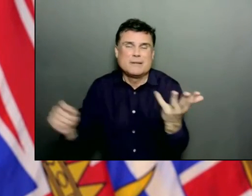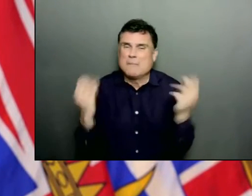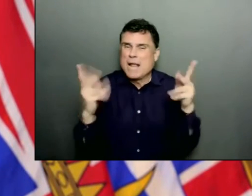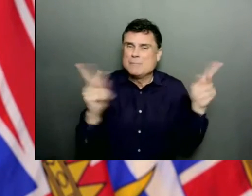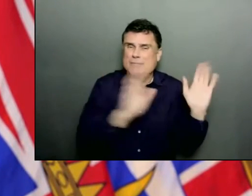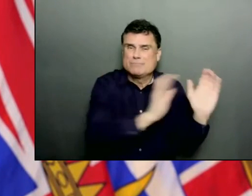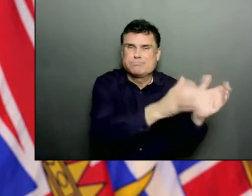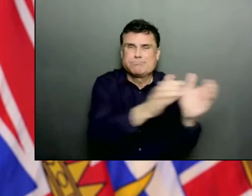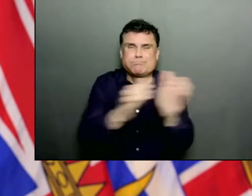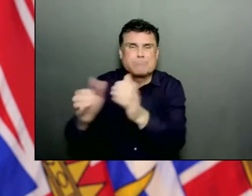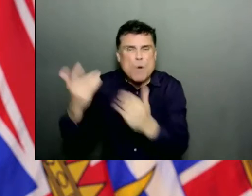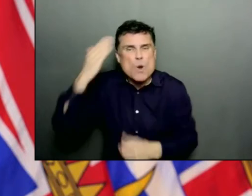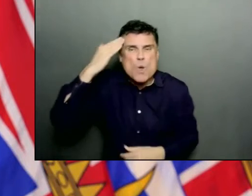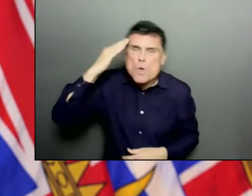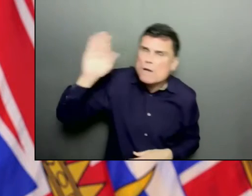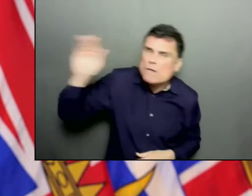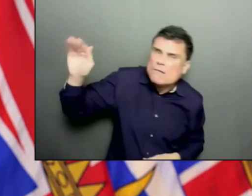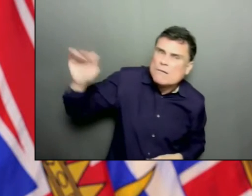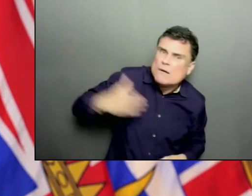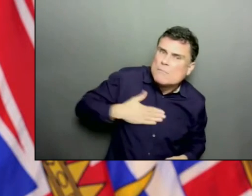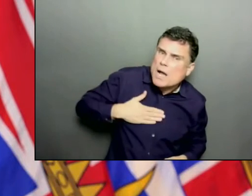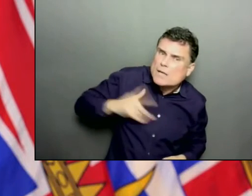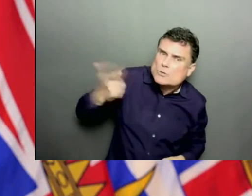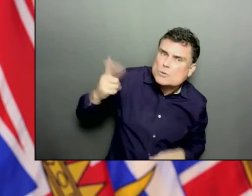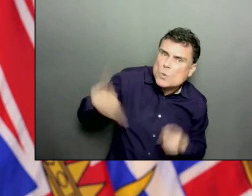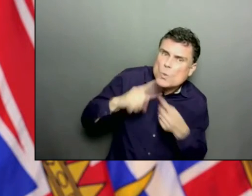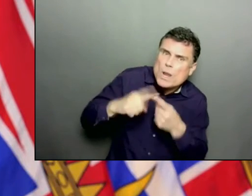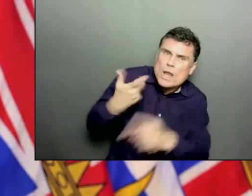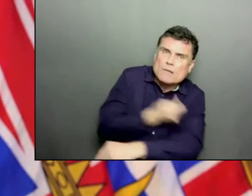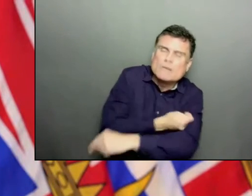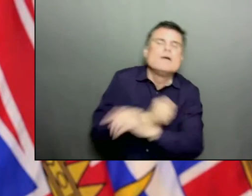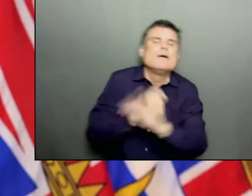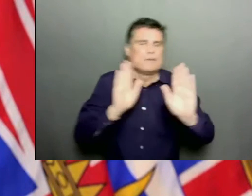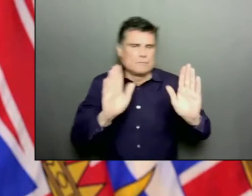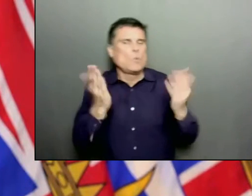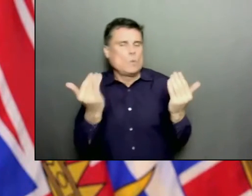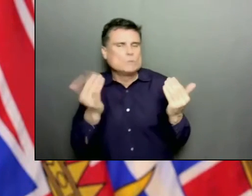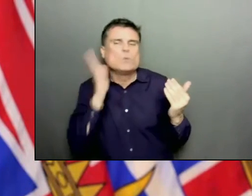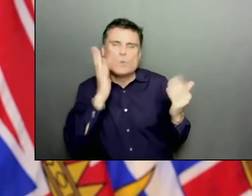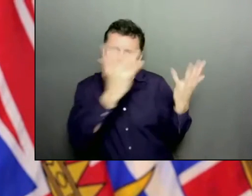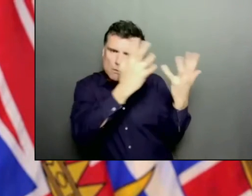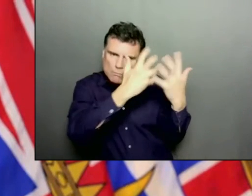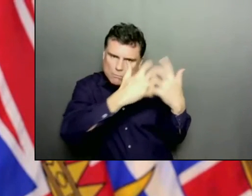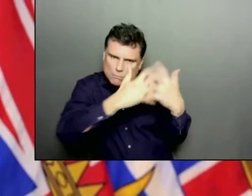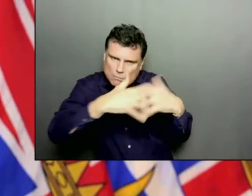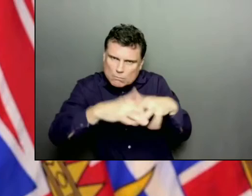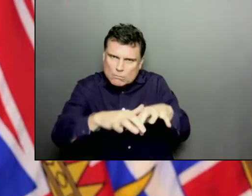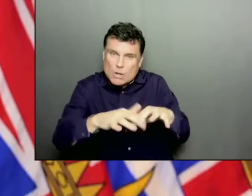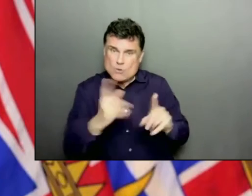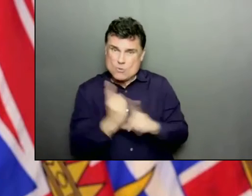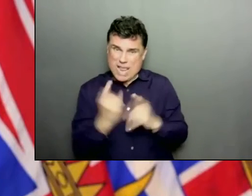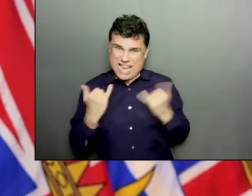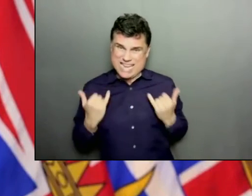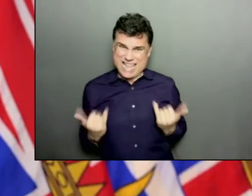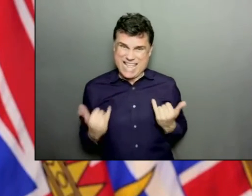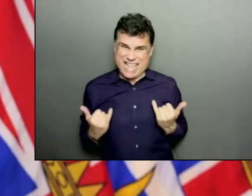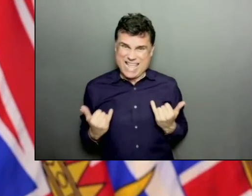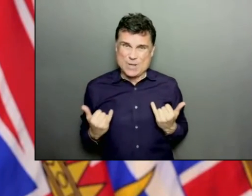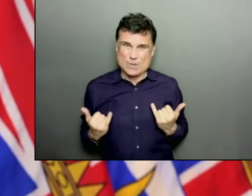contacted me. It will depend on what vaccines are available, when. Right now we have a limited amount of